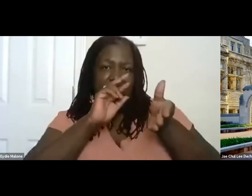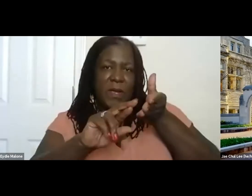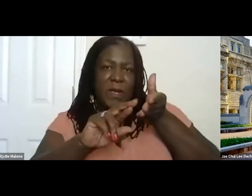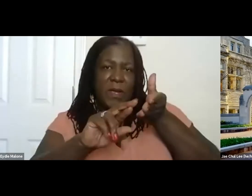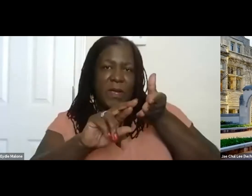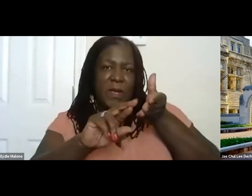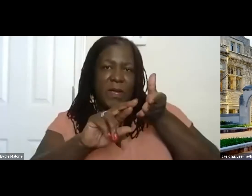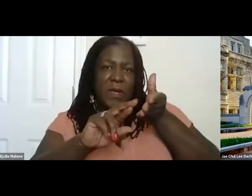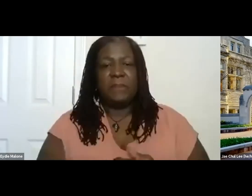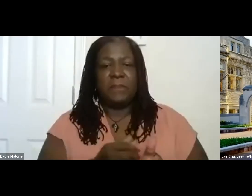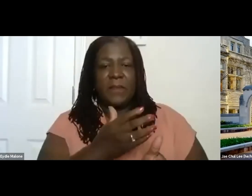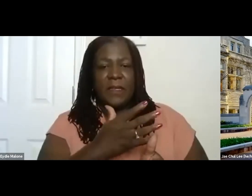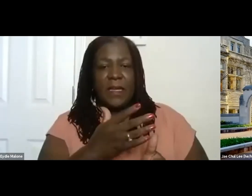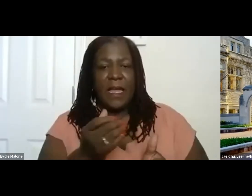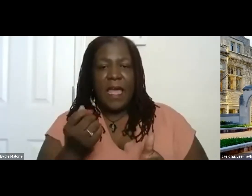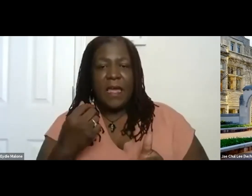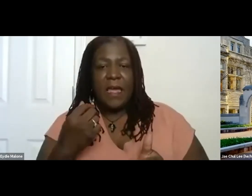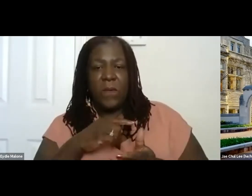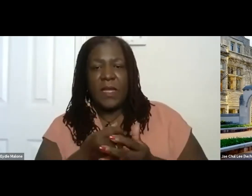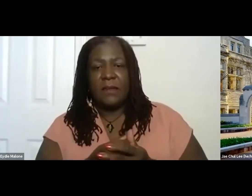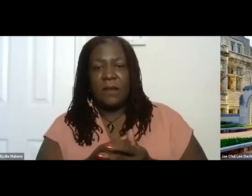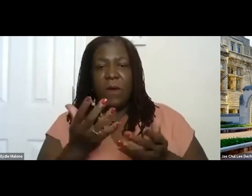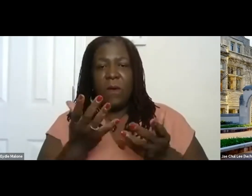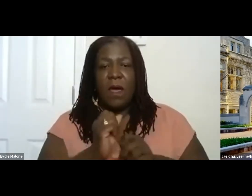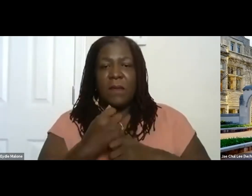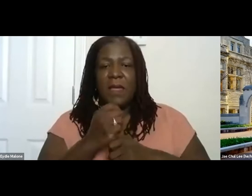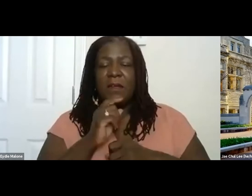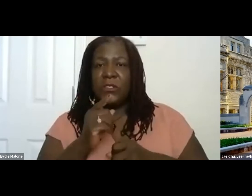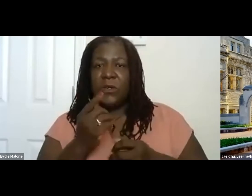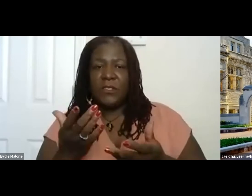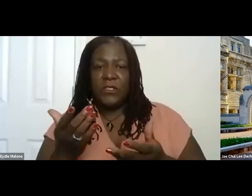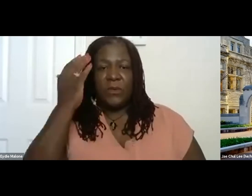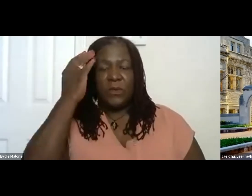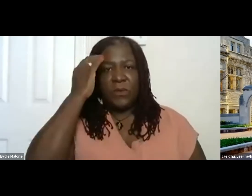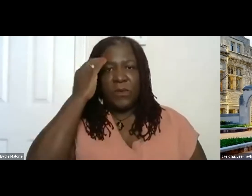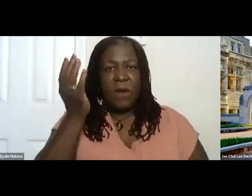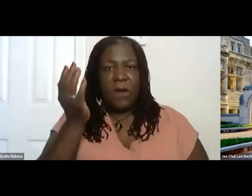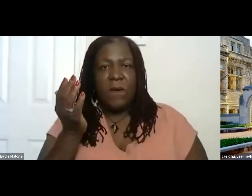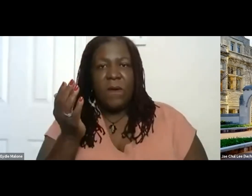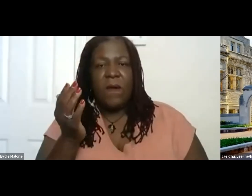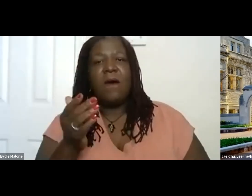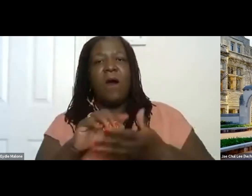on our efforts from people with disabilities and caregivers. If you are willing to help